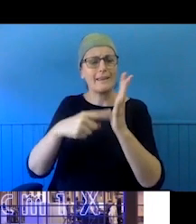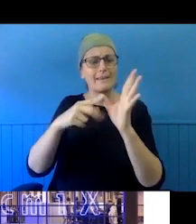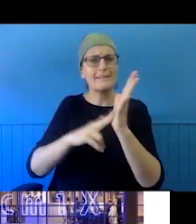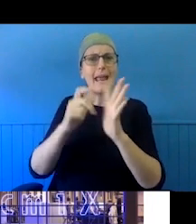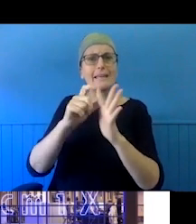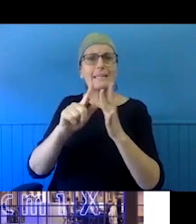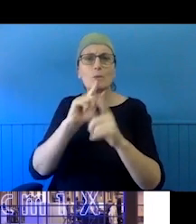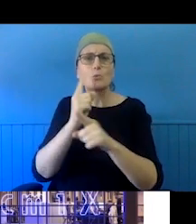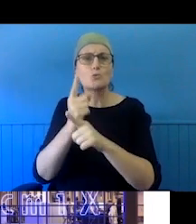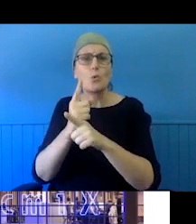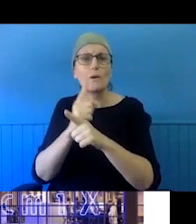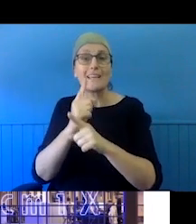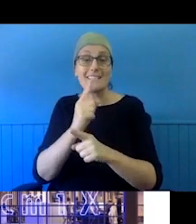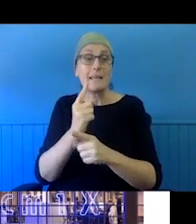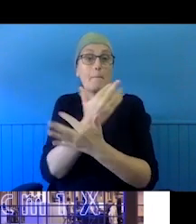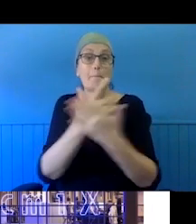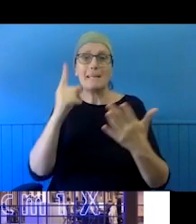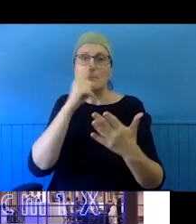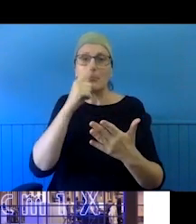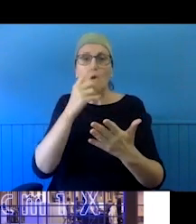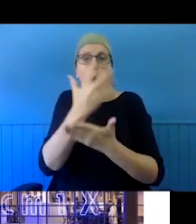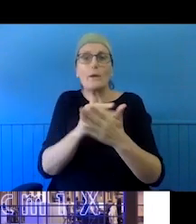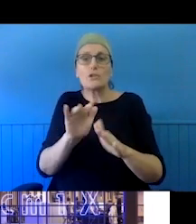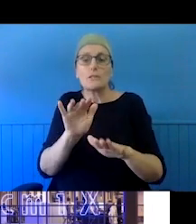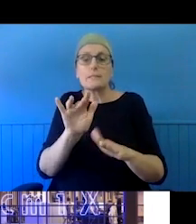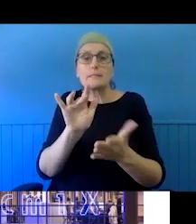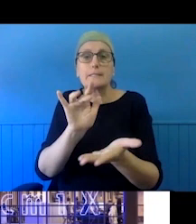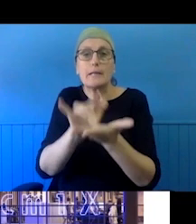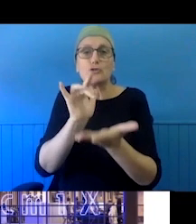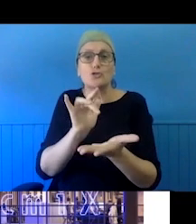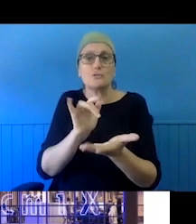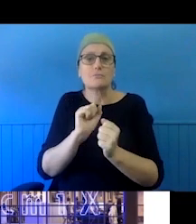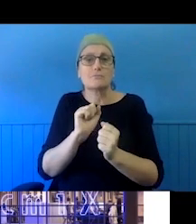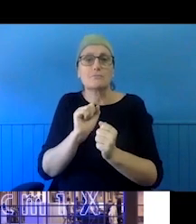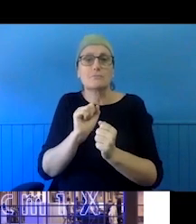assume too much knowledge. Obviously everybody's thinking digital at the